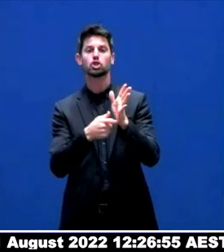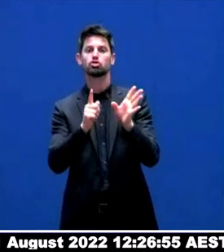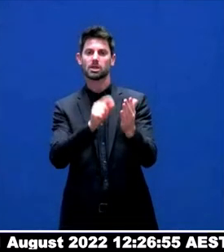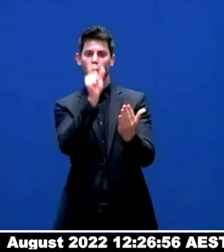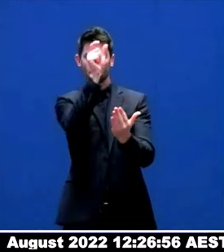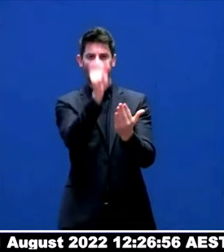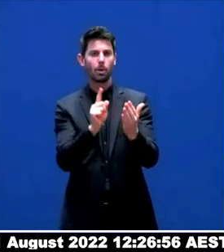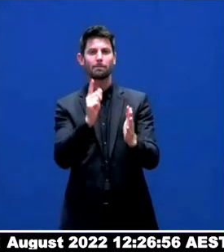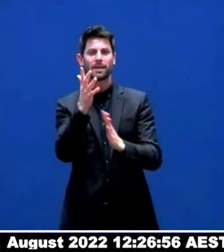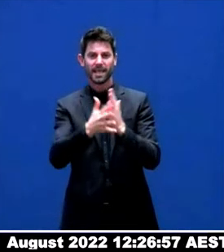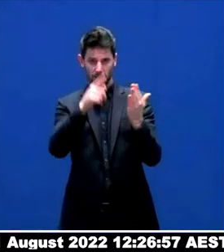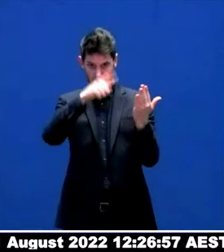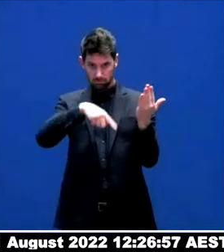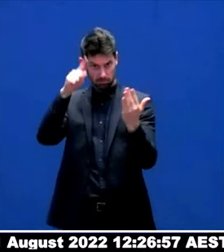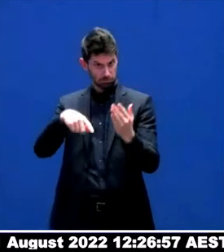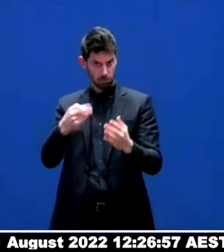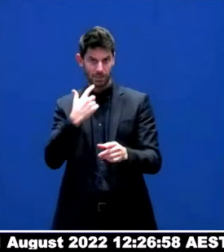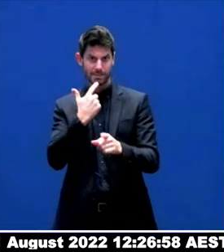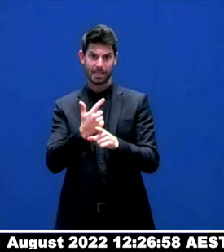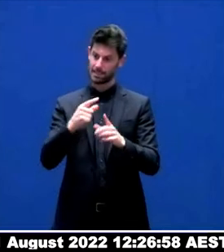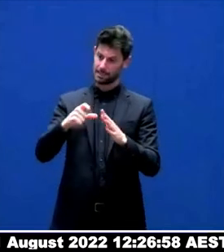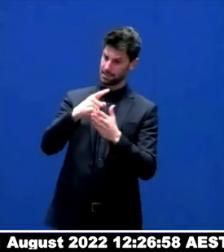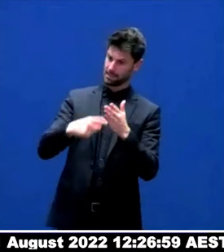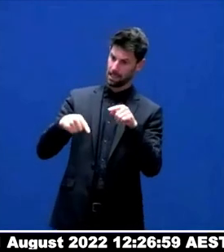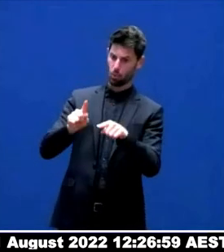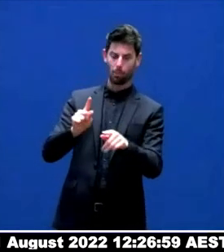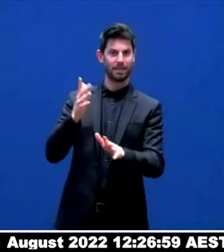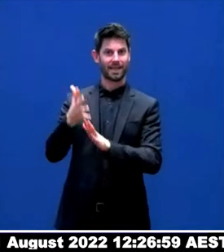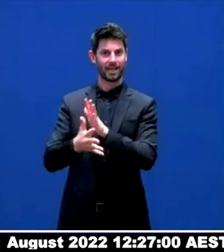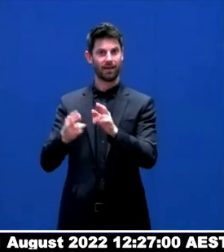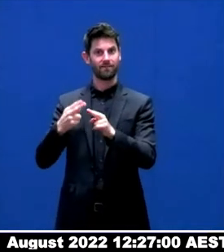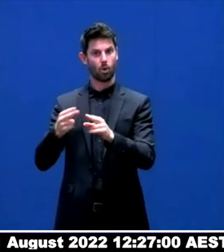what "disability" means for the purposes of this Strategy. Do you agree with that?